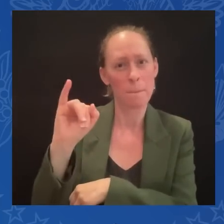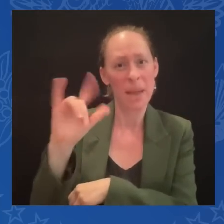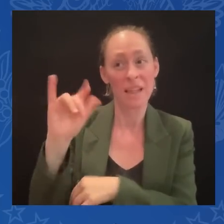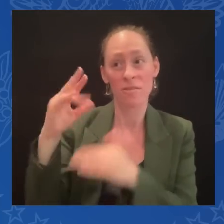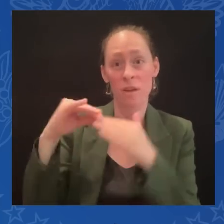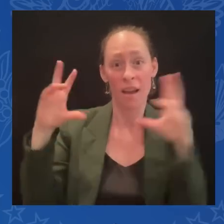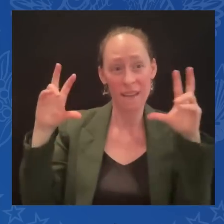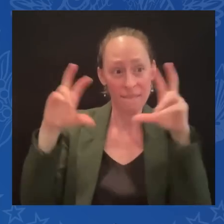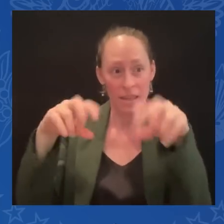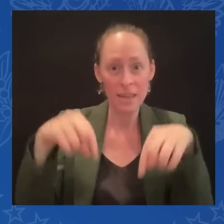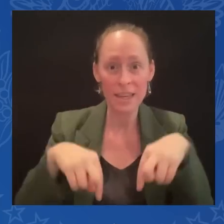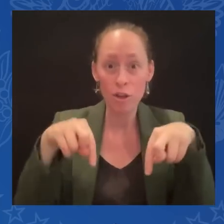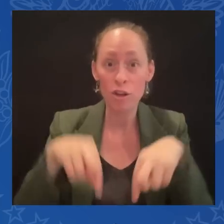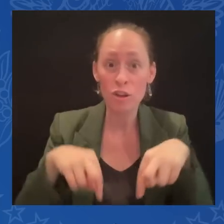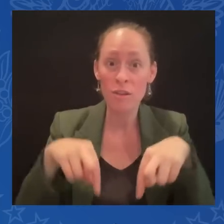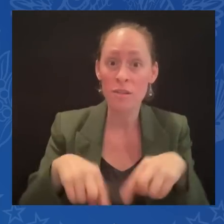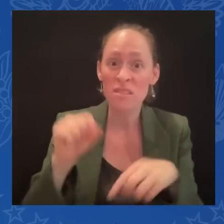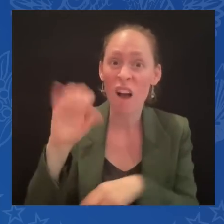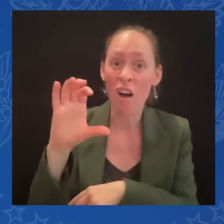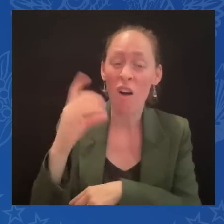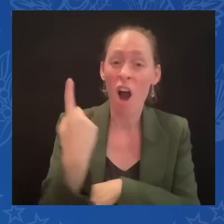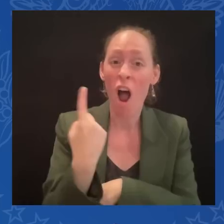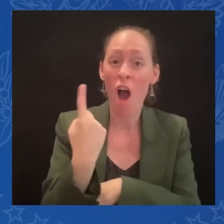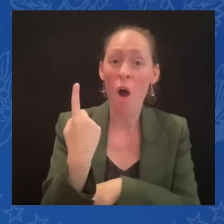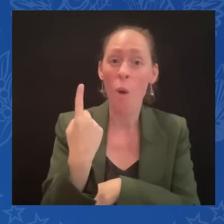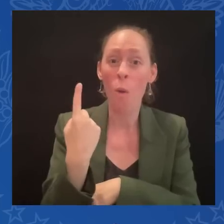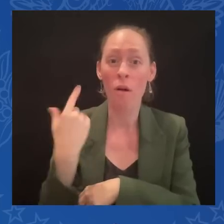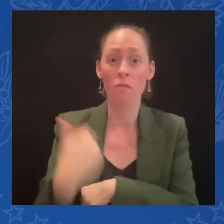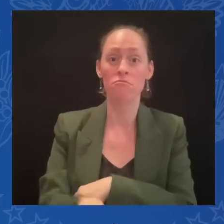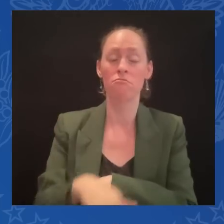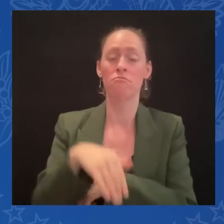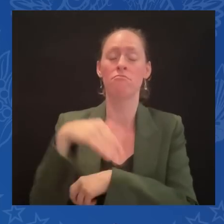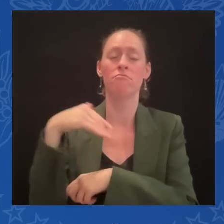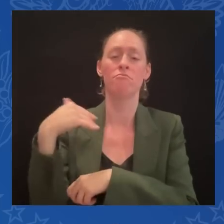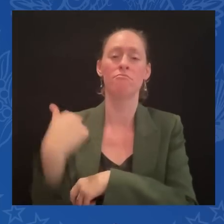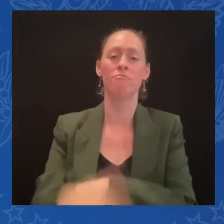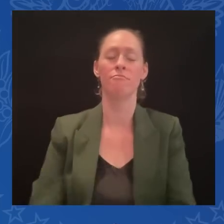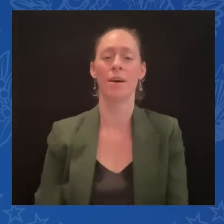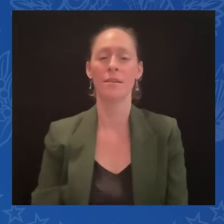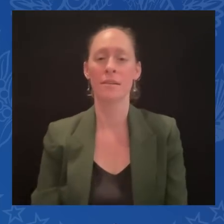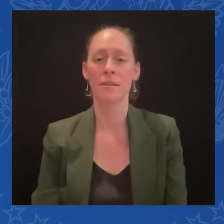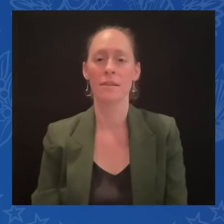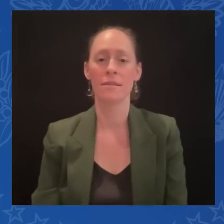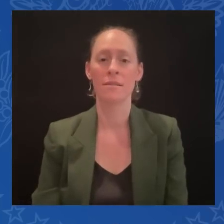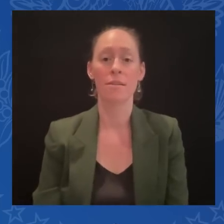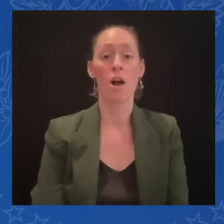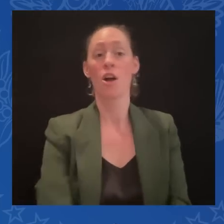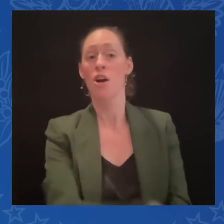or, excuse me, across the country are expanding factories, building new ones, creating tens of thousands of good-paying jobs,